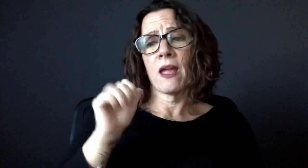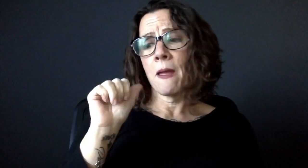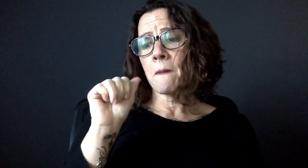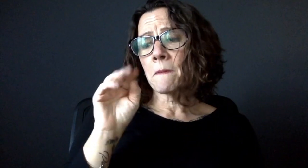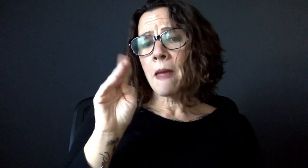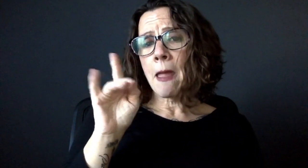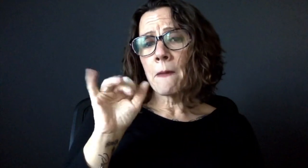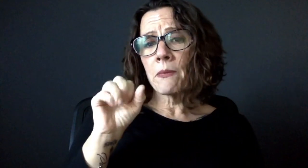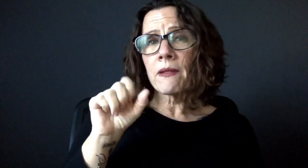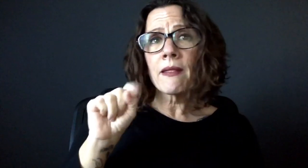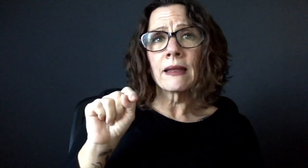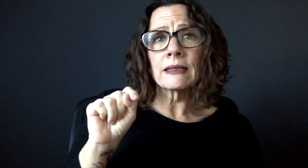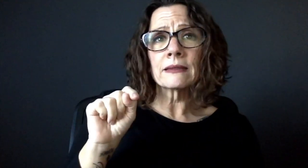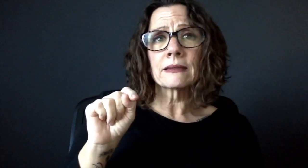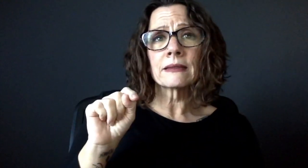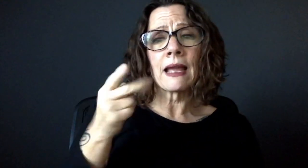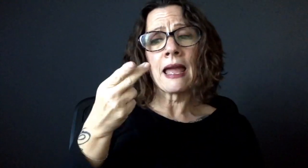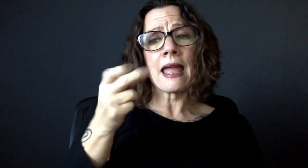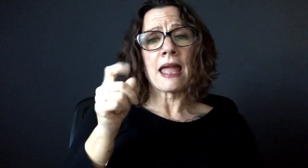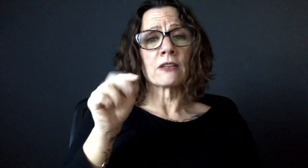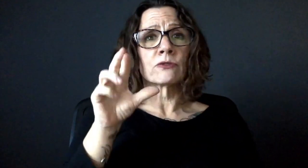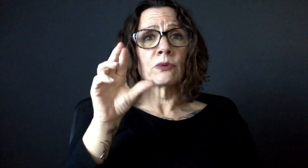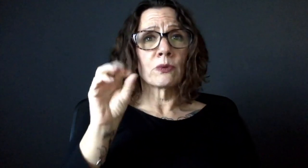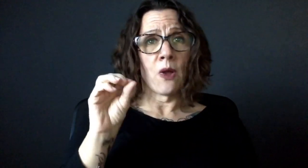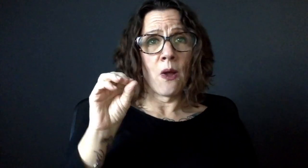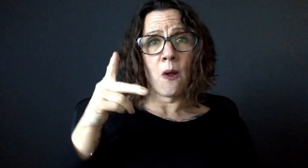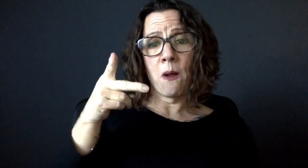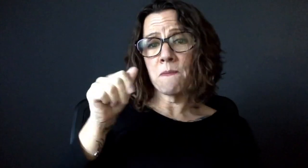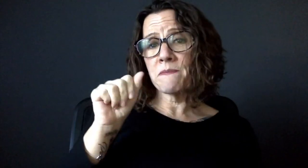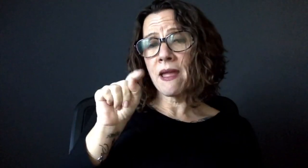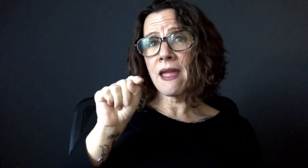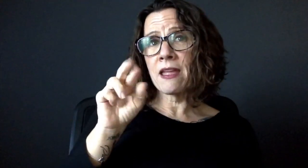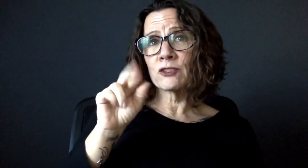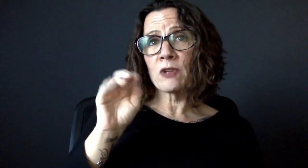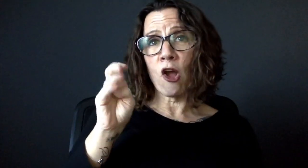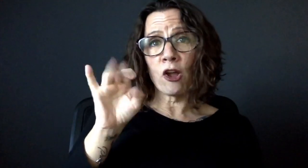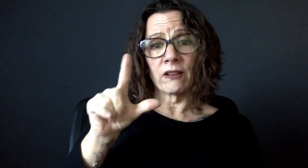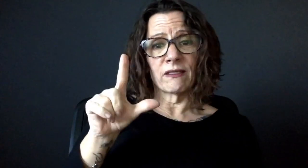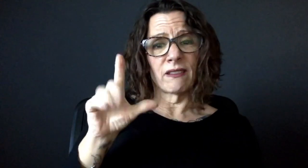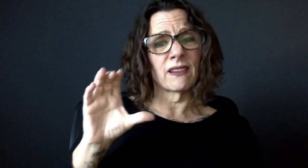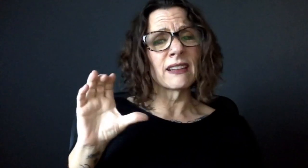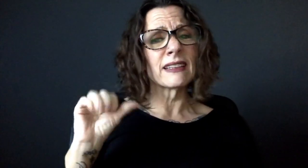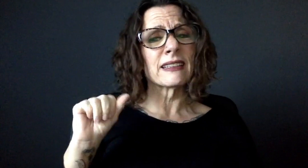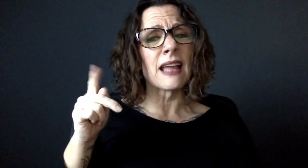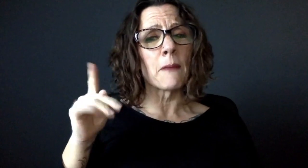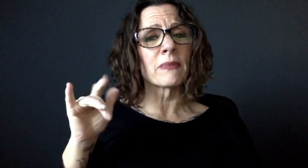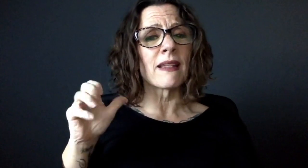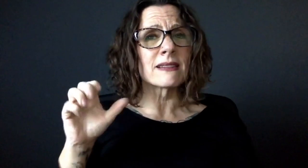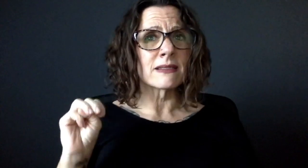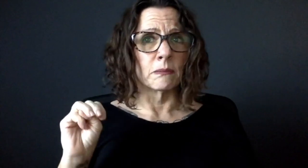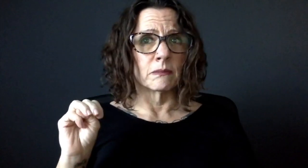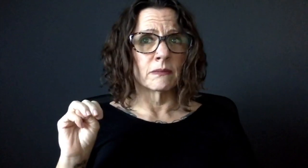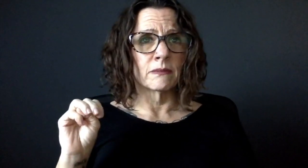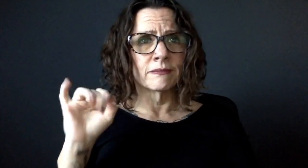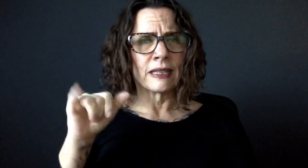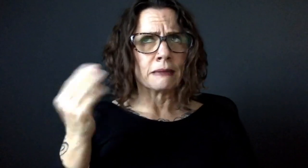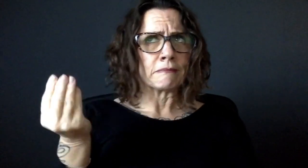ableist heteropatriarchal capitalism